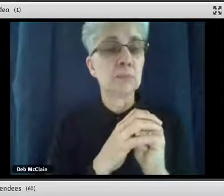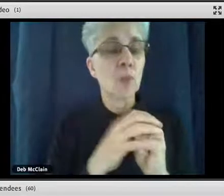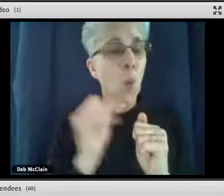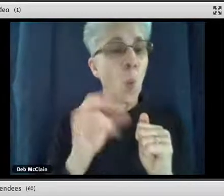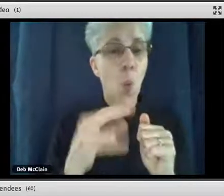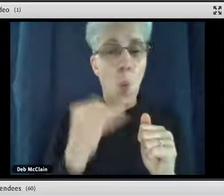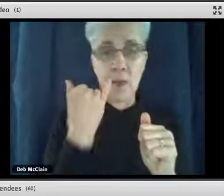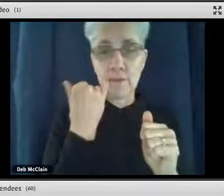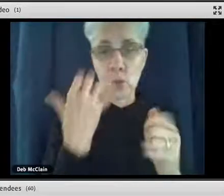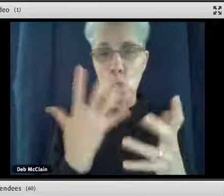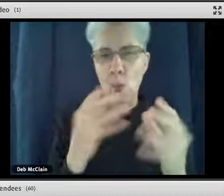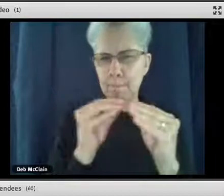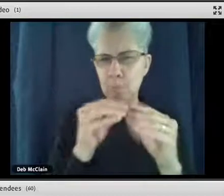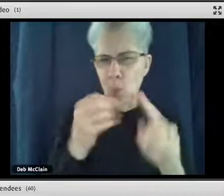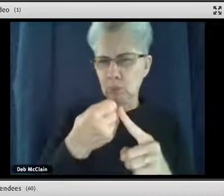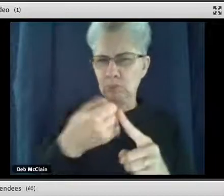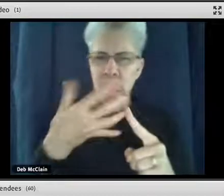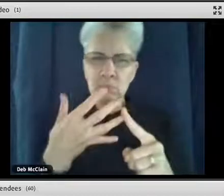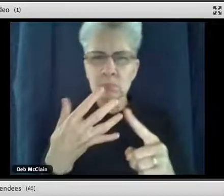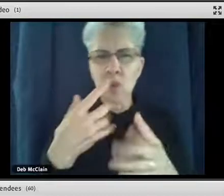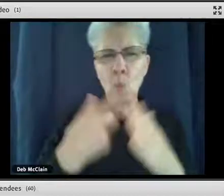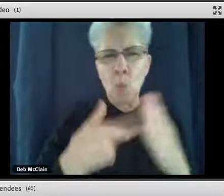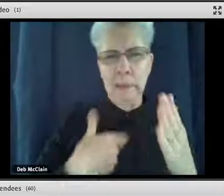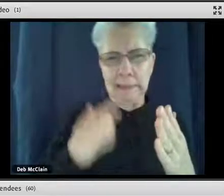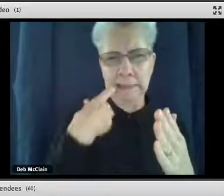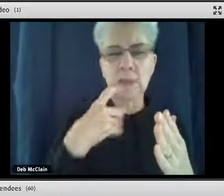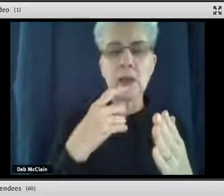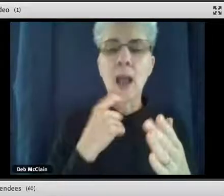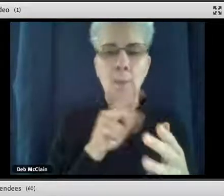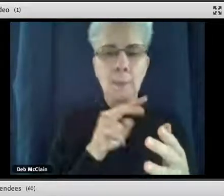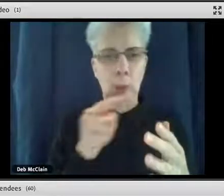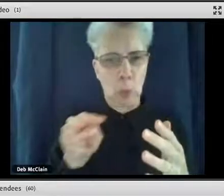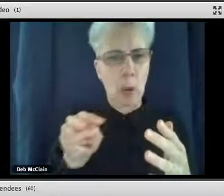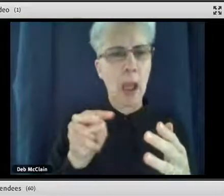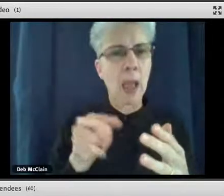Or just if you want further clarification on anything, I will be watching the chat area.